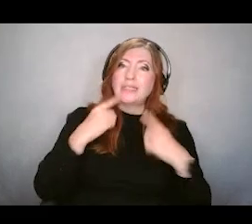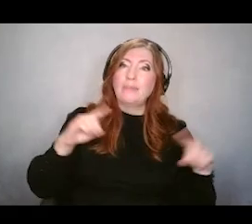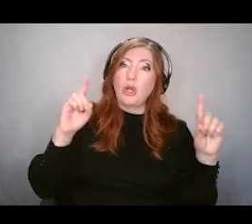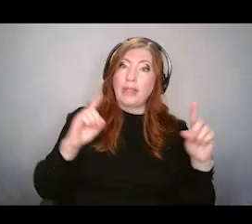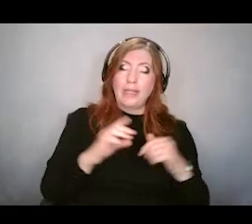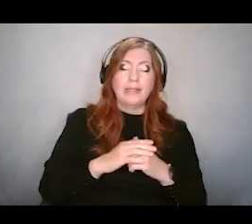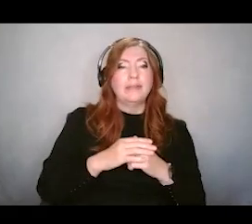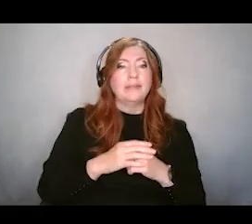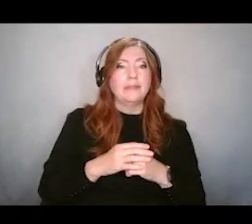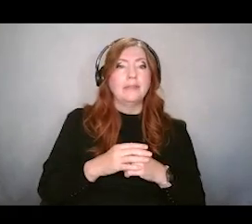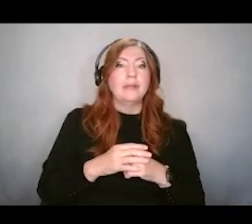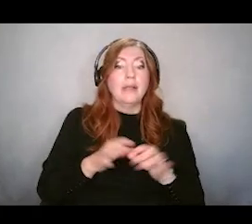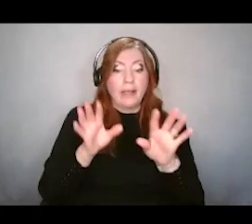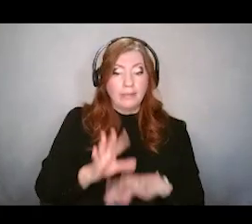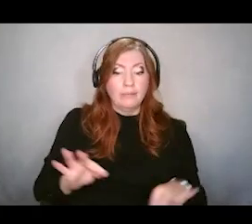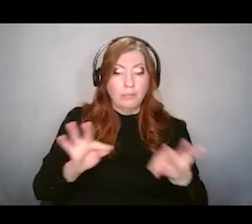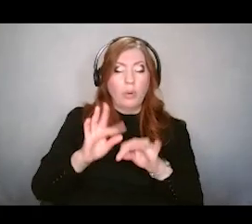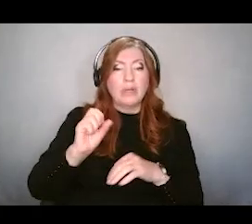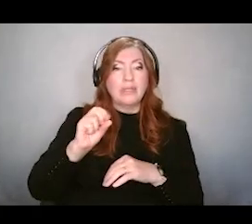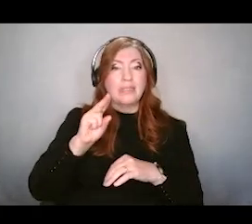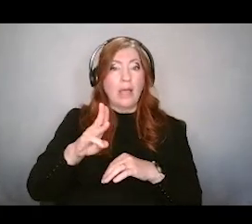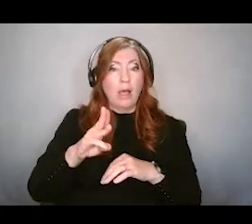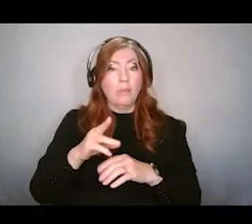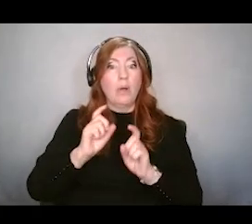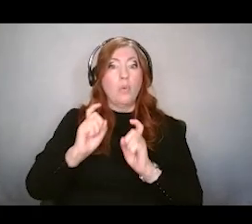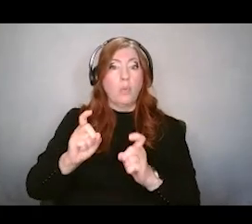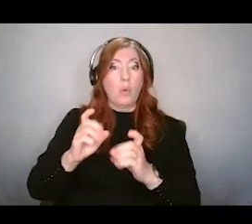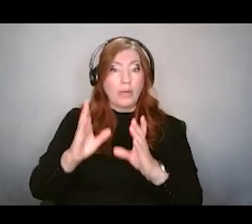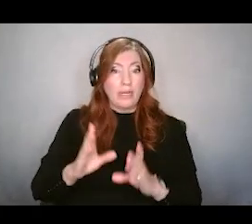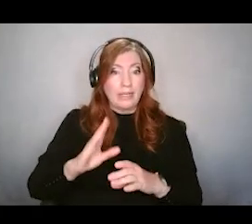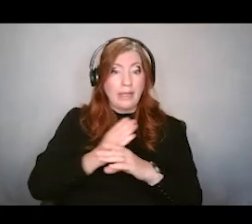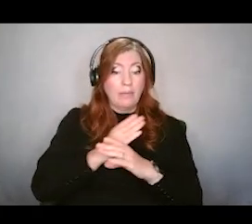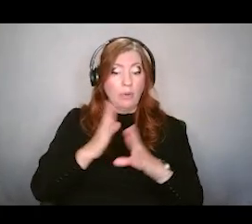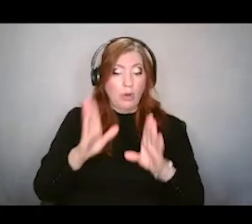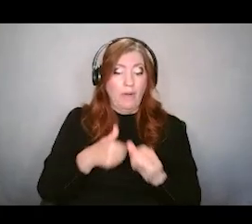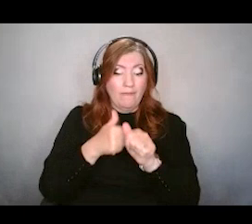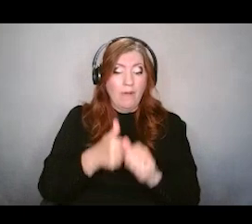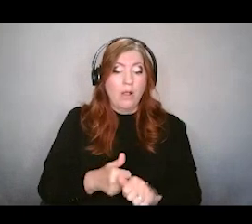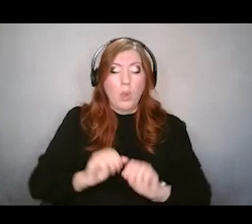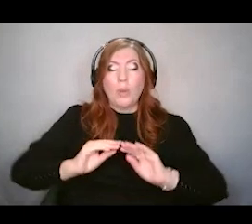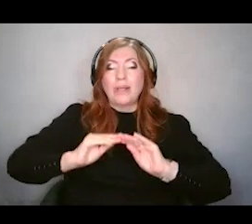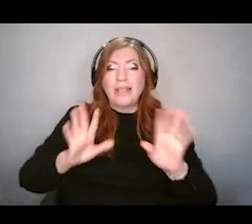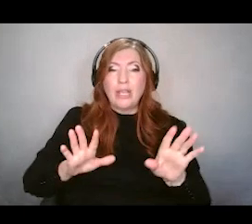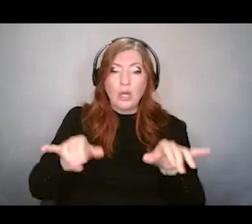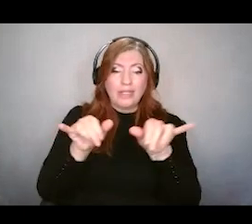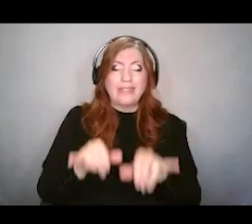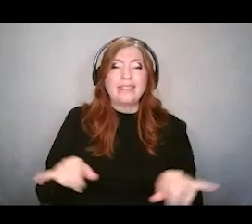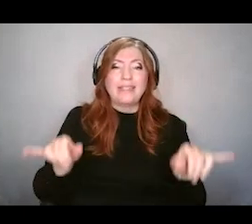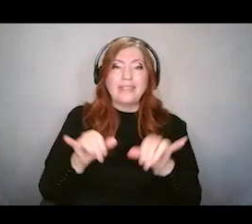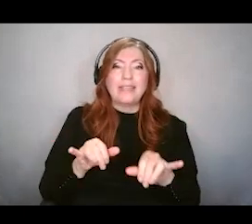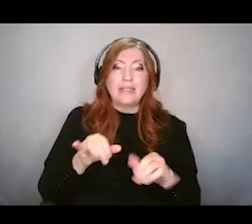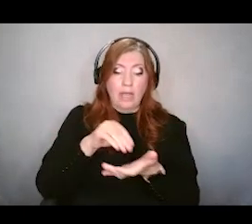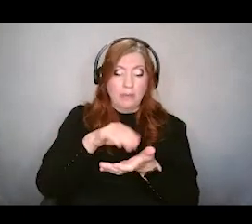sub-awardees and partners follow clear and consistent documentation protocols.